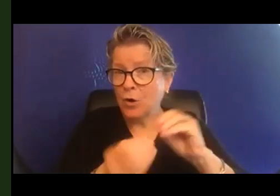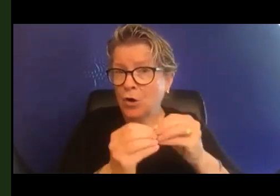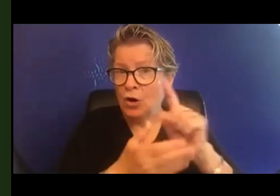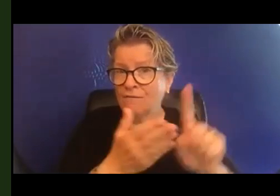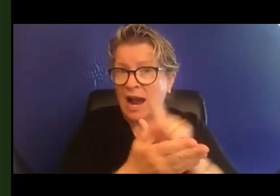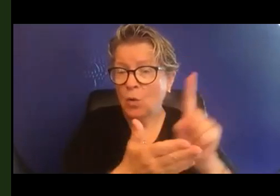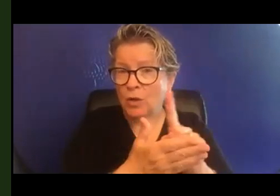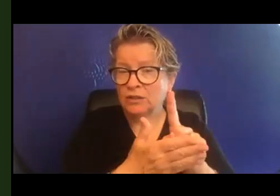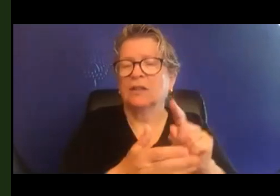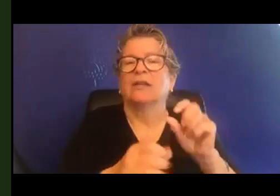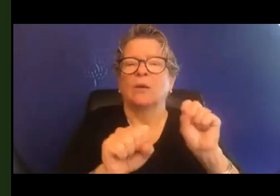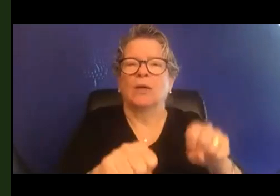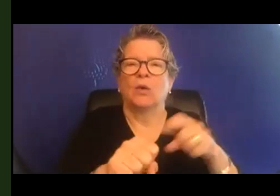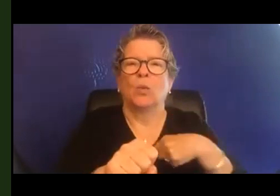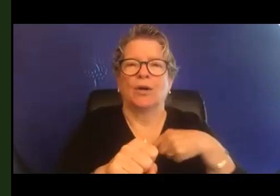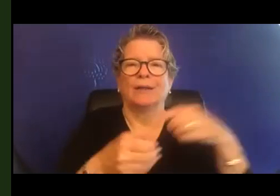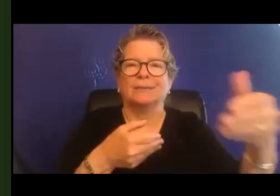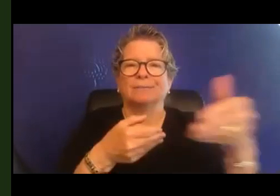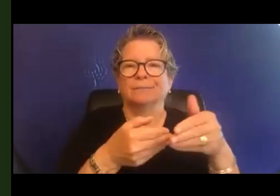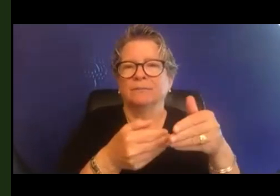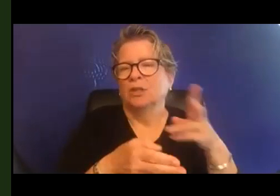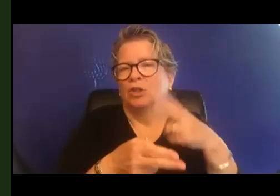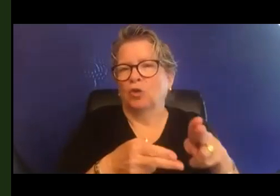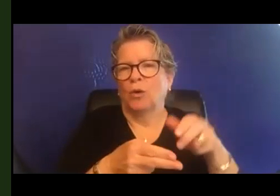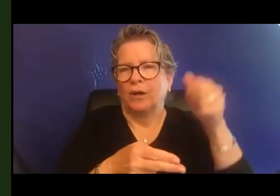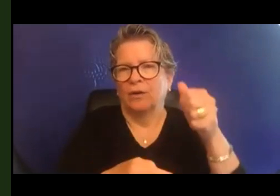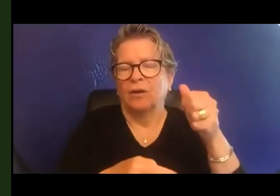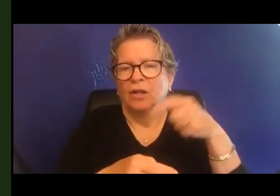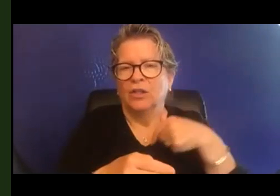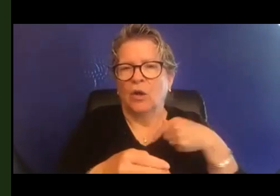length is reduced. The length of time that it takes to do the construction.